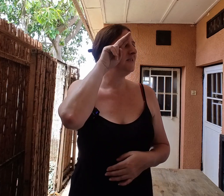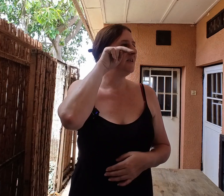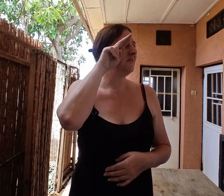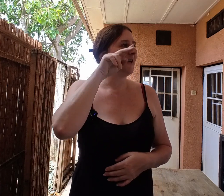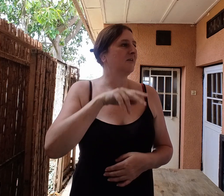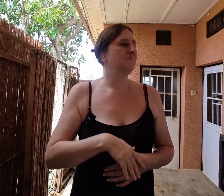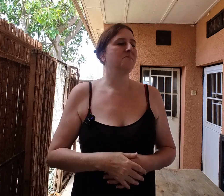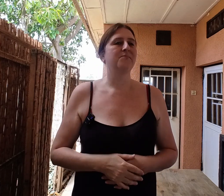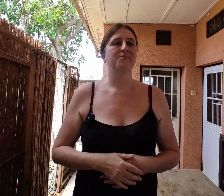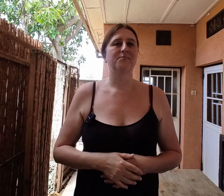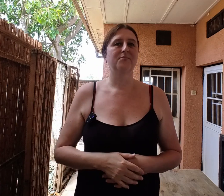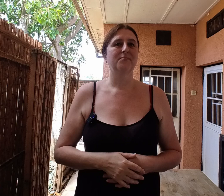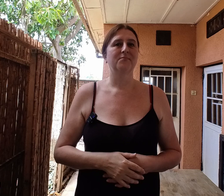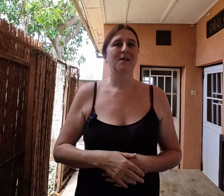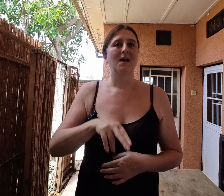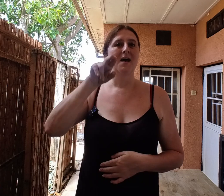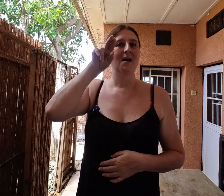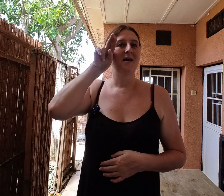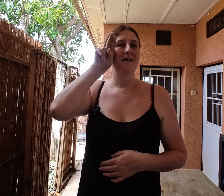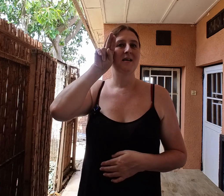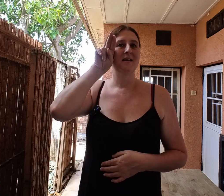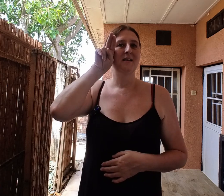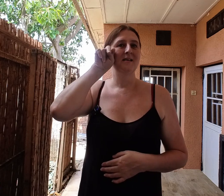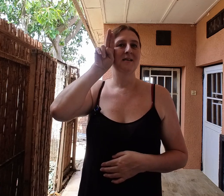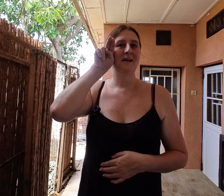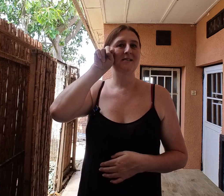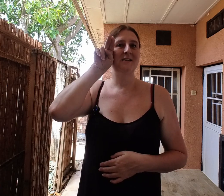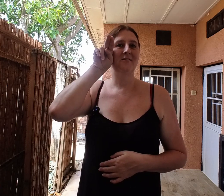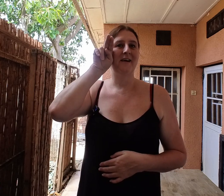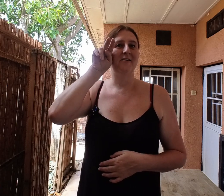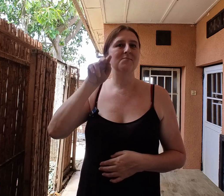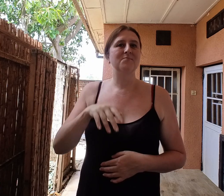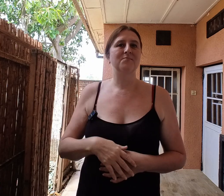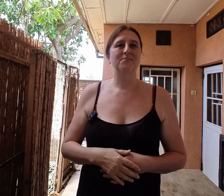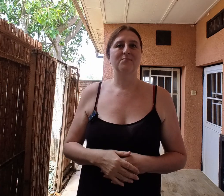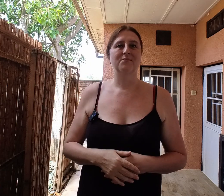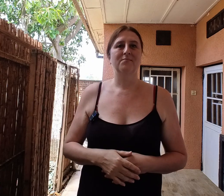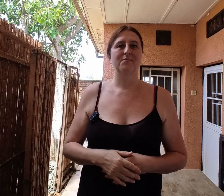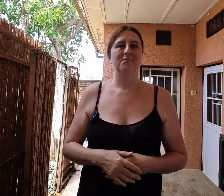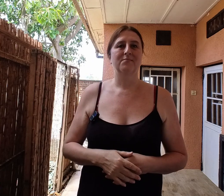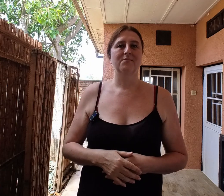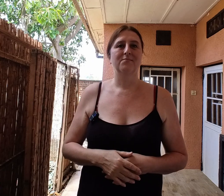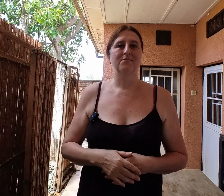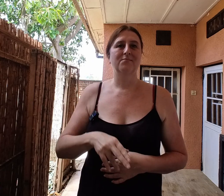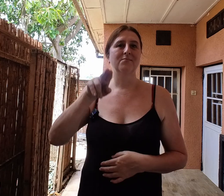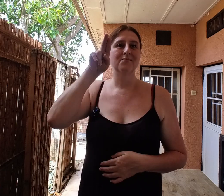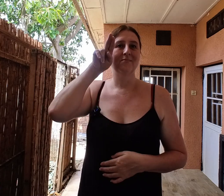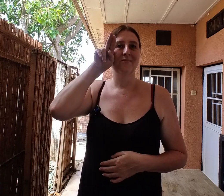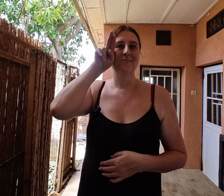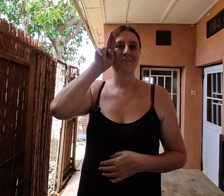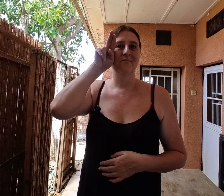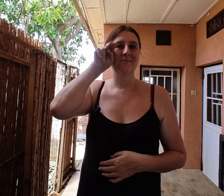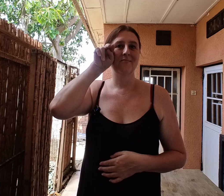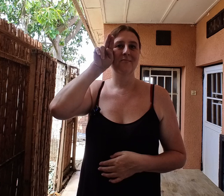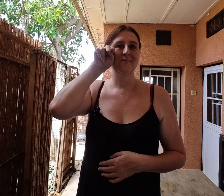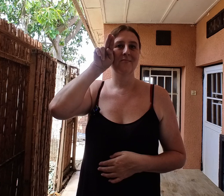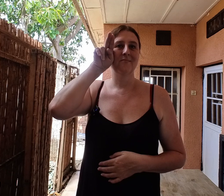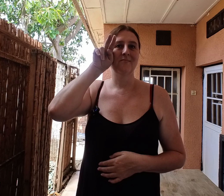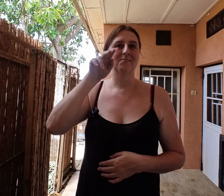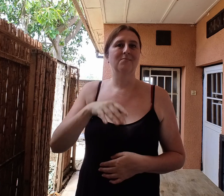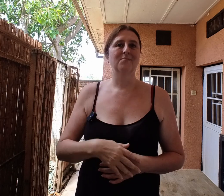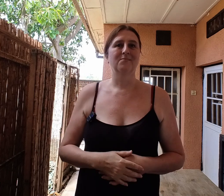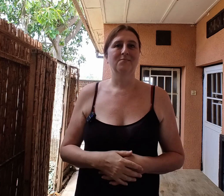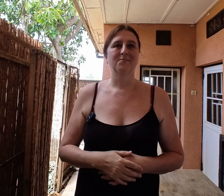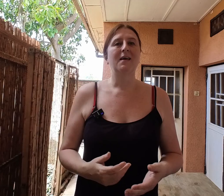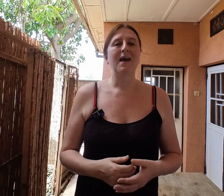Nigeria.